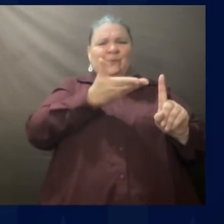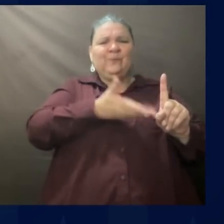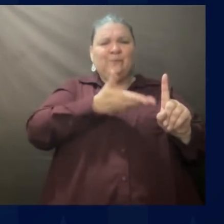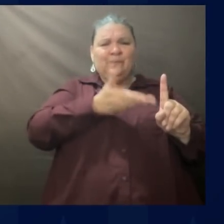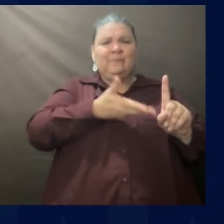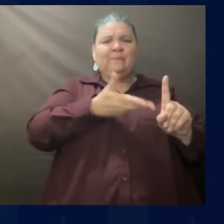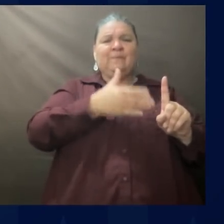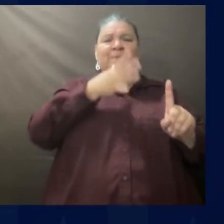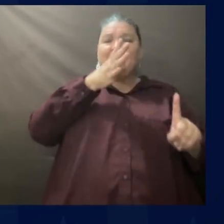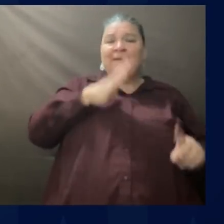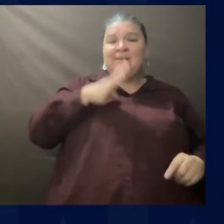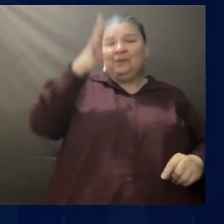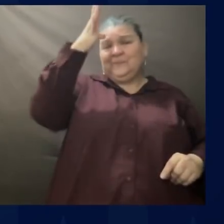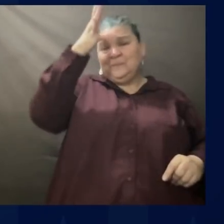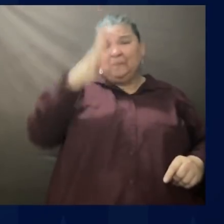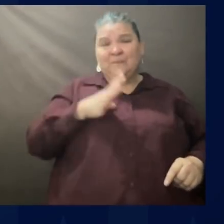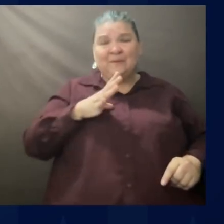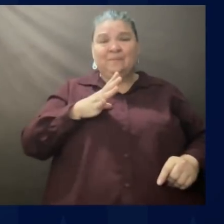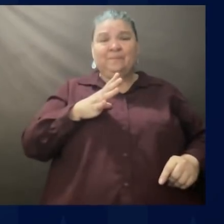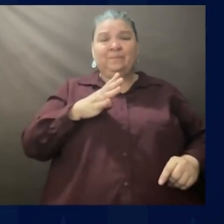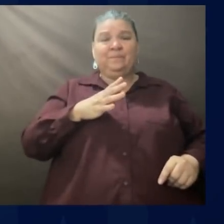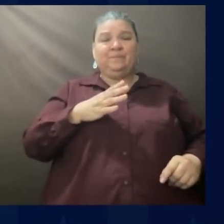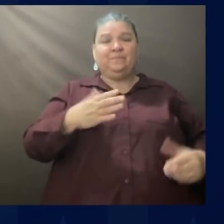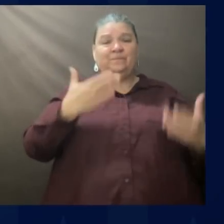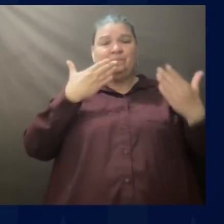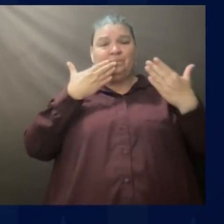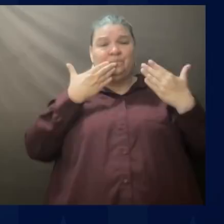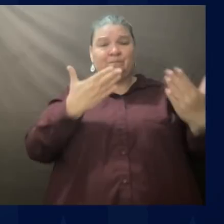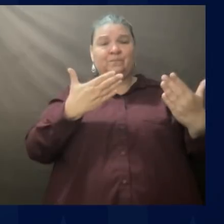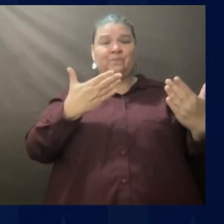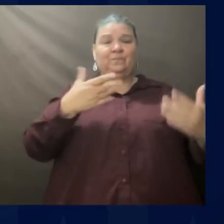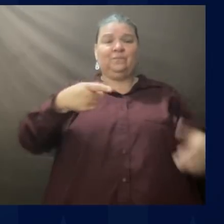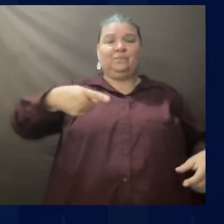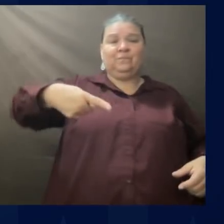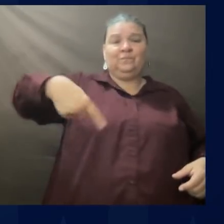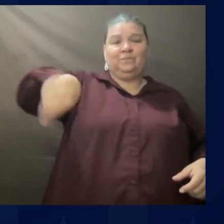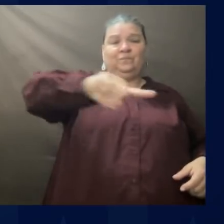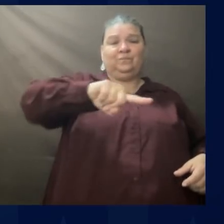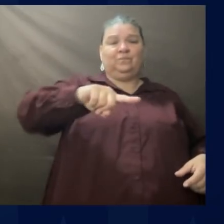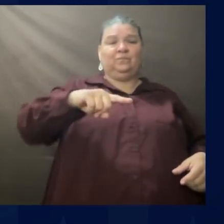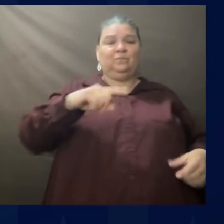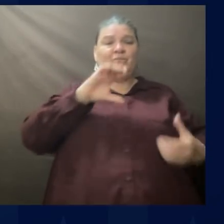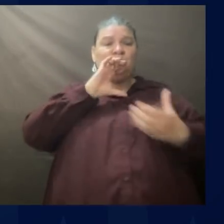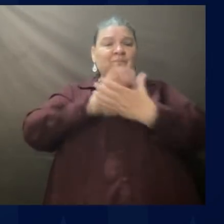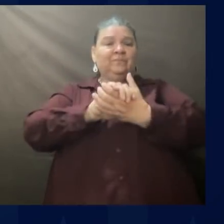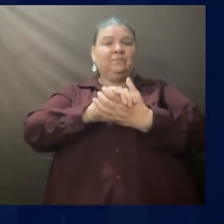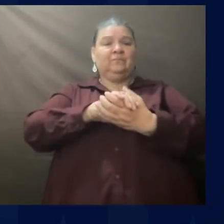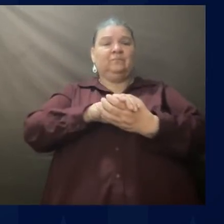and the love of my life, Jill; Vice President Harris and the Second Gentleman; Secretary Austin; General Milley;